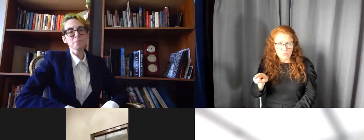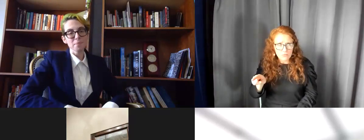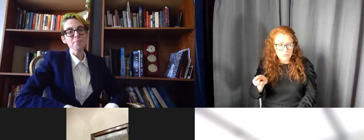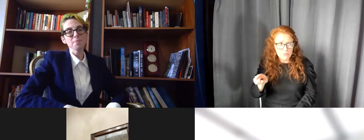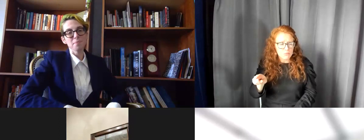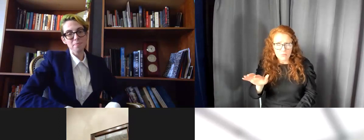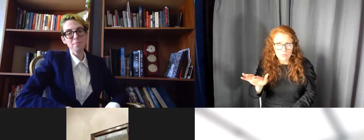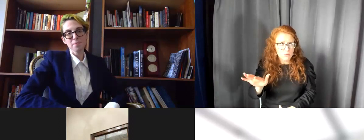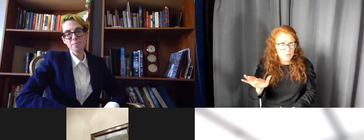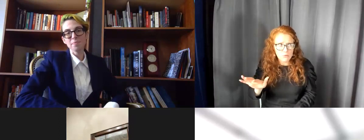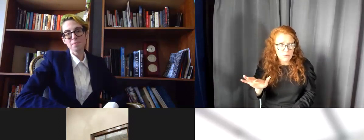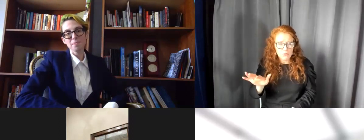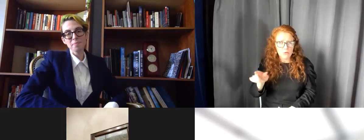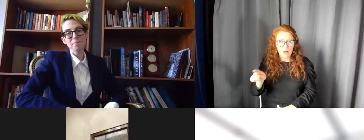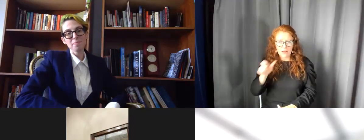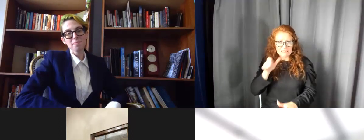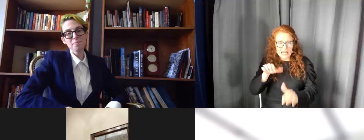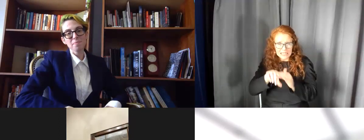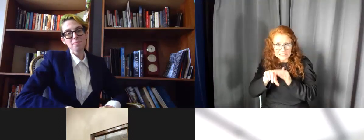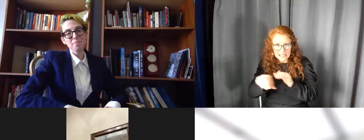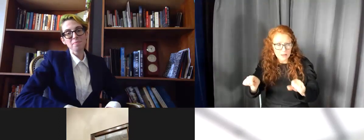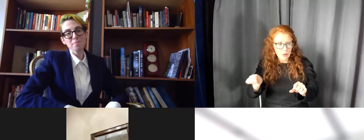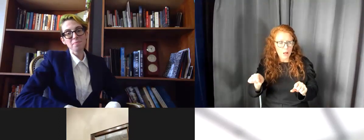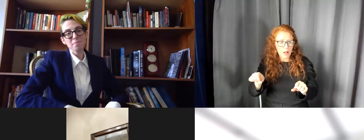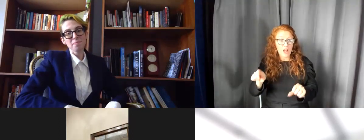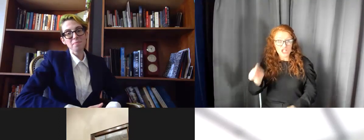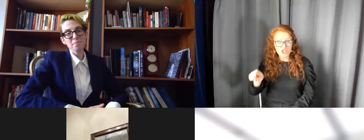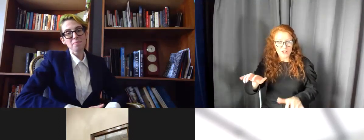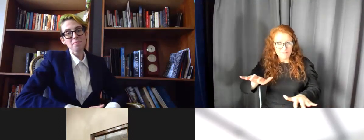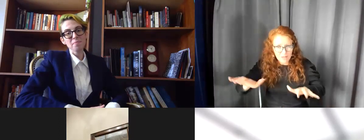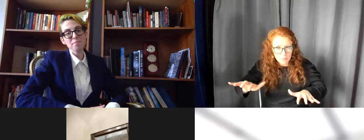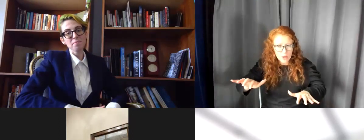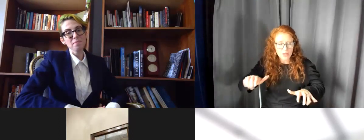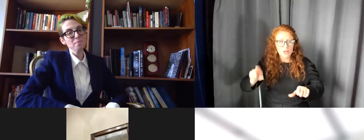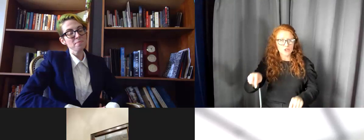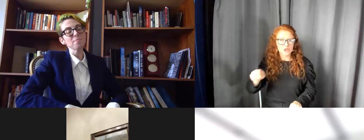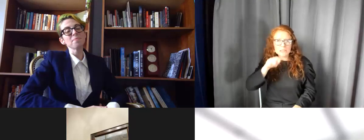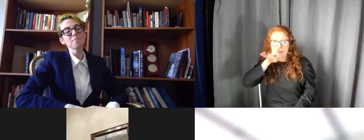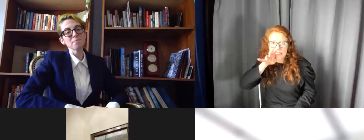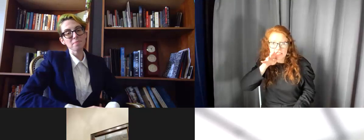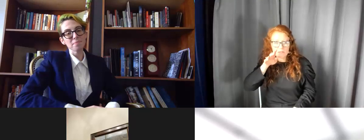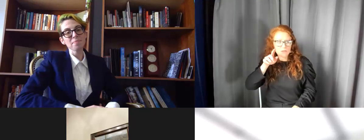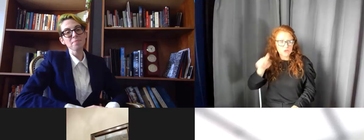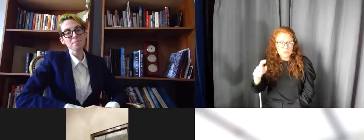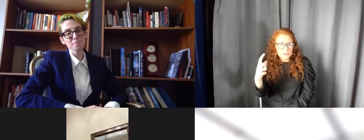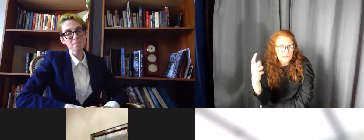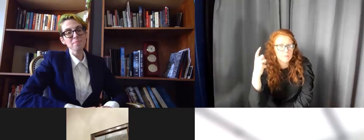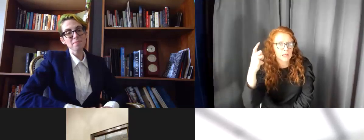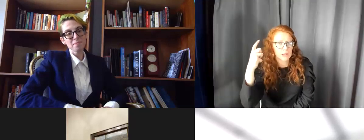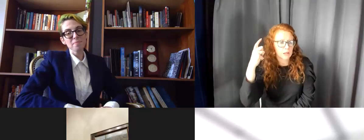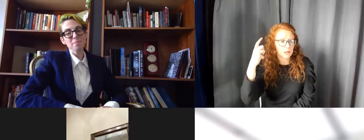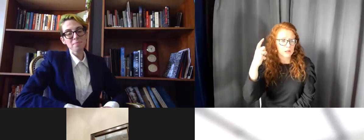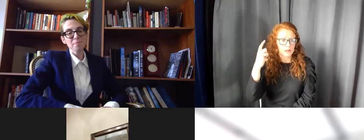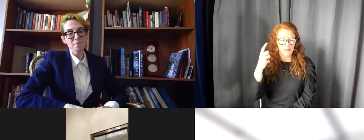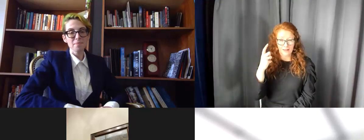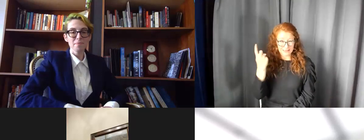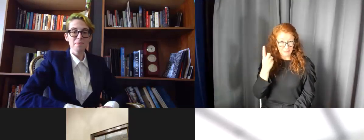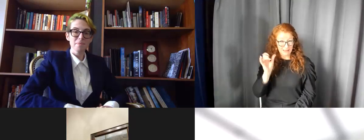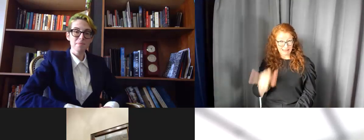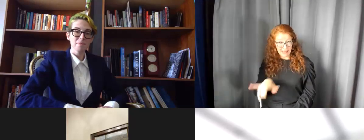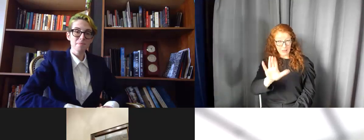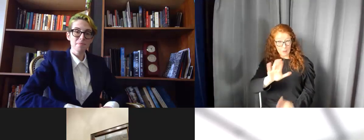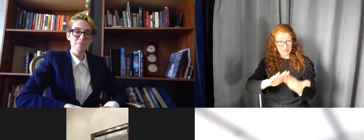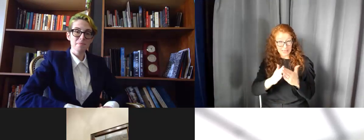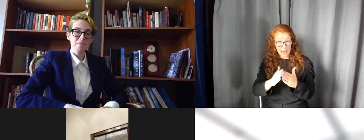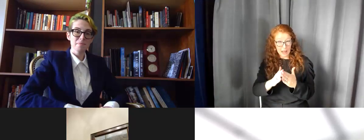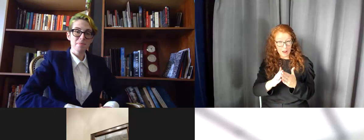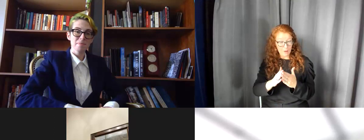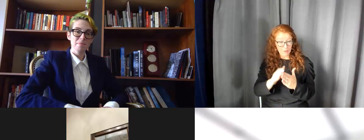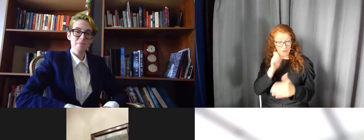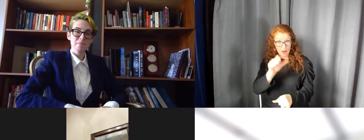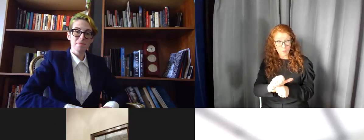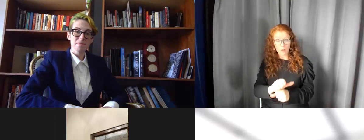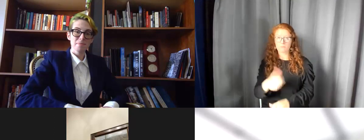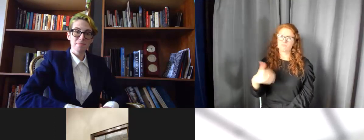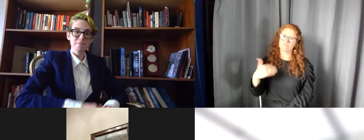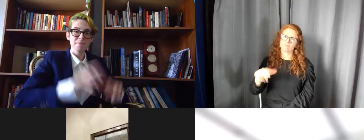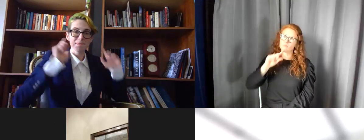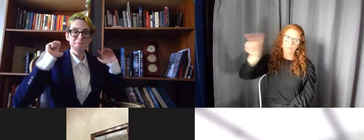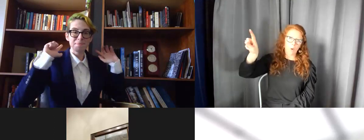Grace: and when they're not accessible as well, because they should vibrate, they should speak. They should do something. So if you know, like in your town, like something like that isn't working, that is a great thing. The report to your city.